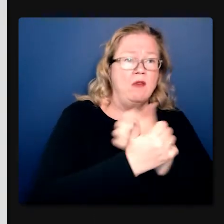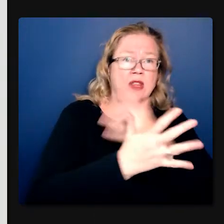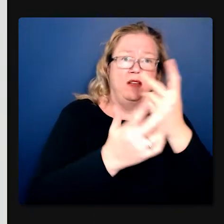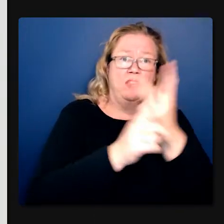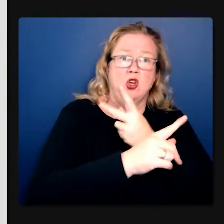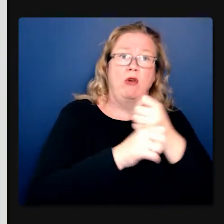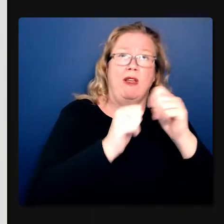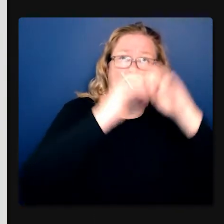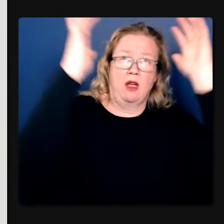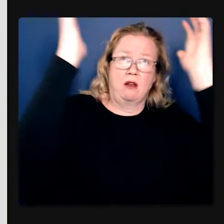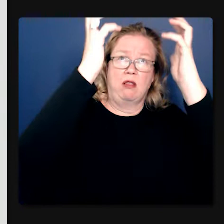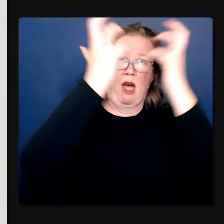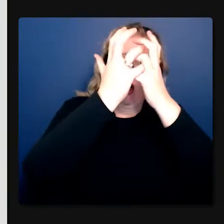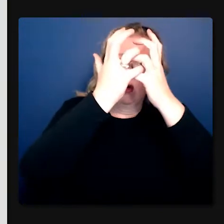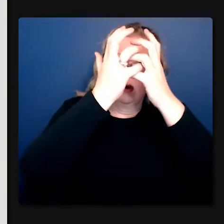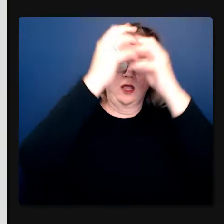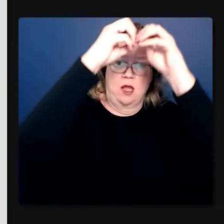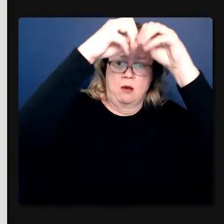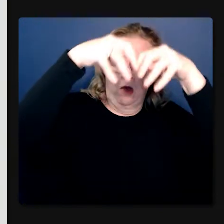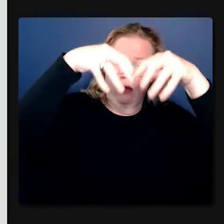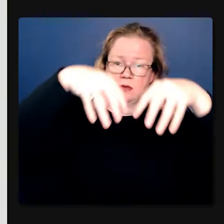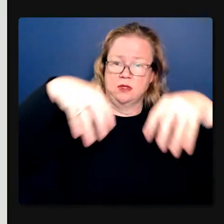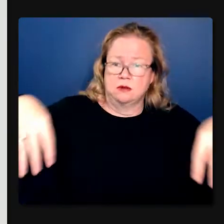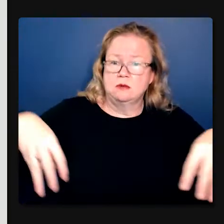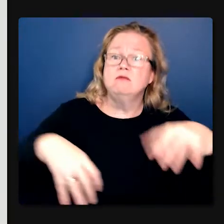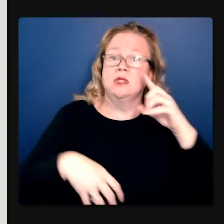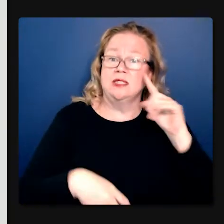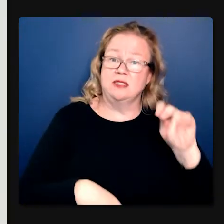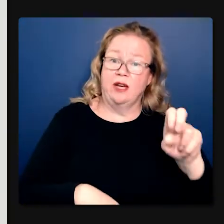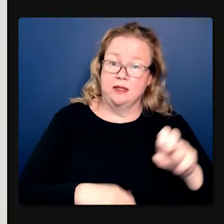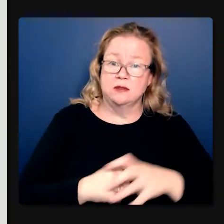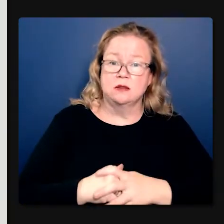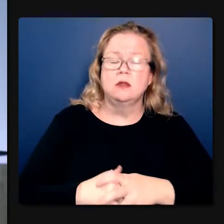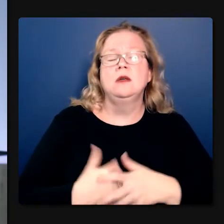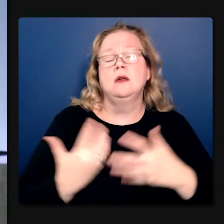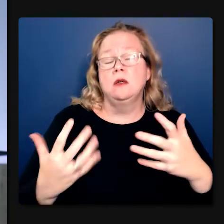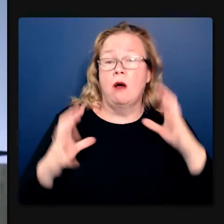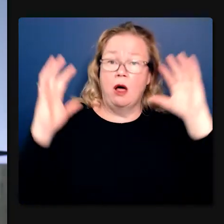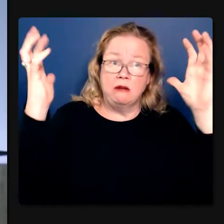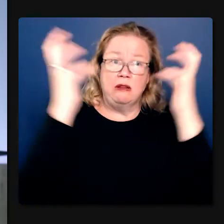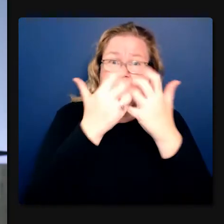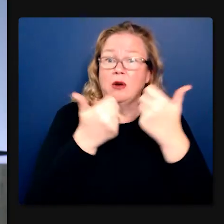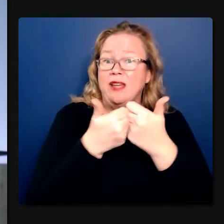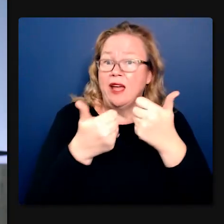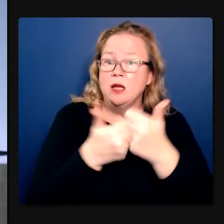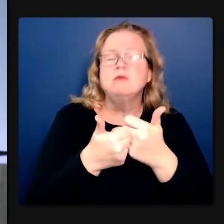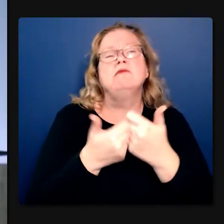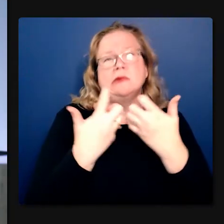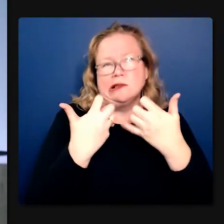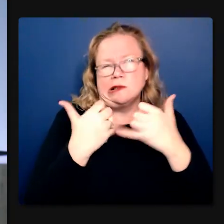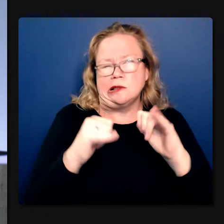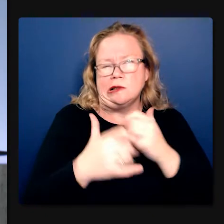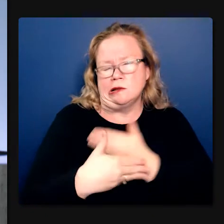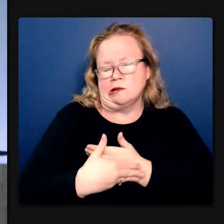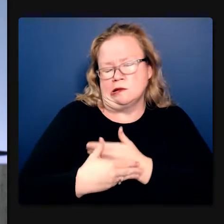and then are piped down to people's devices. Cloud gaming is ultimately still in its infancy,